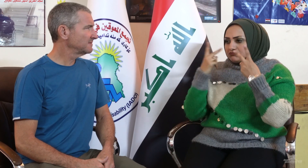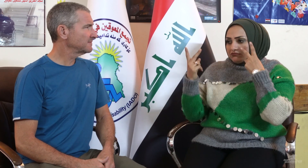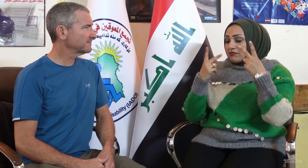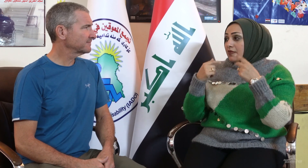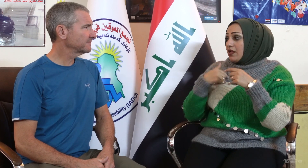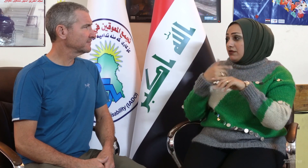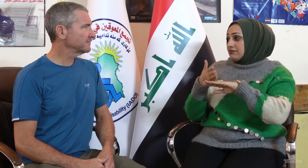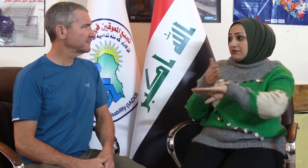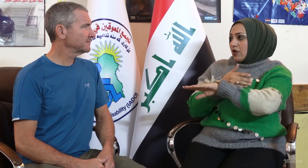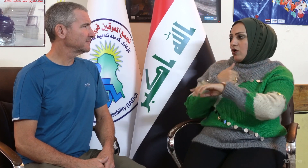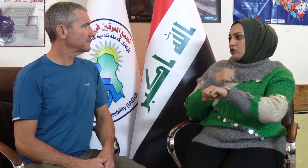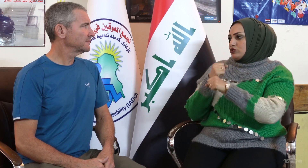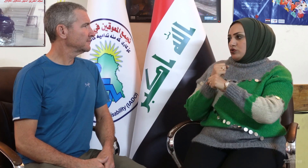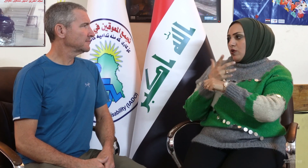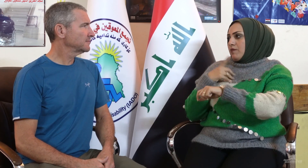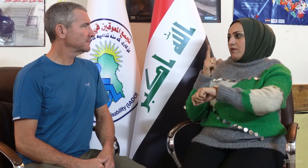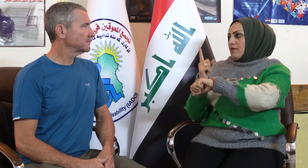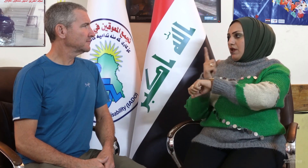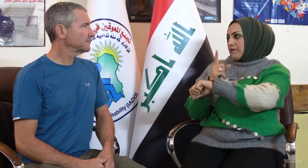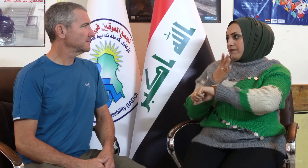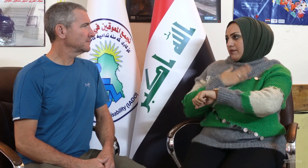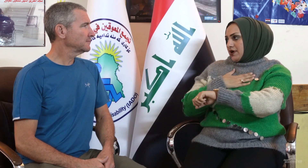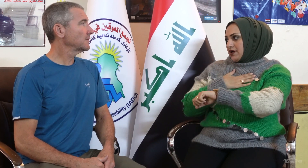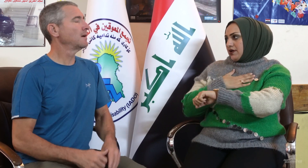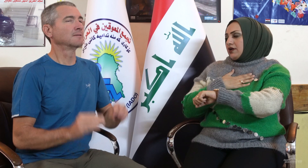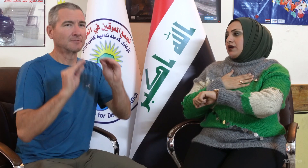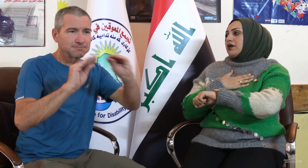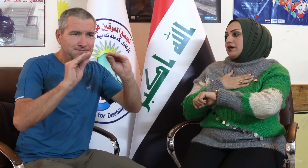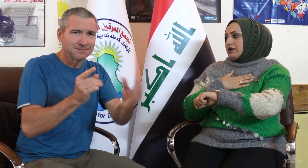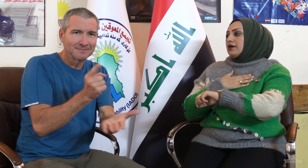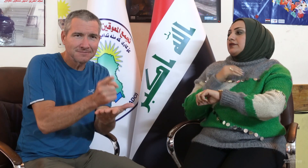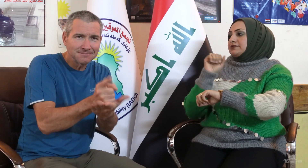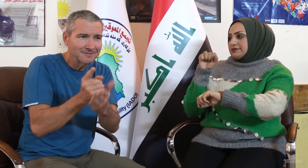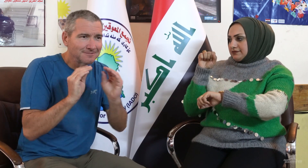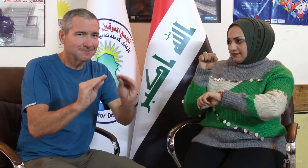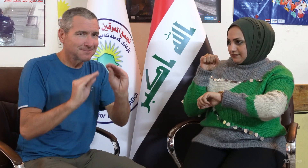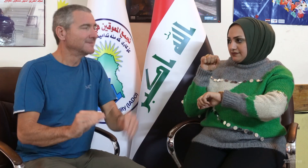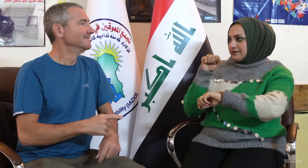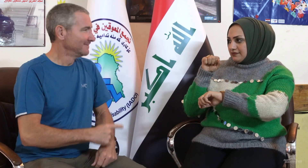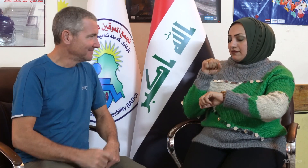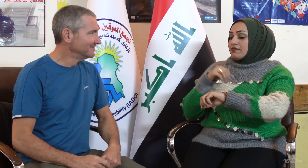to advocate for proper education. Education advocacy, I see.